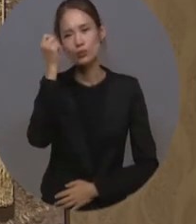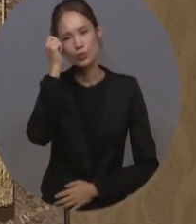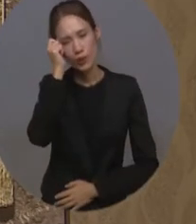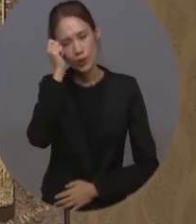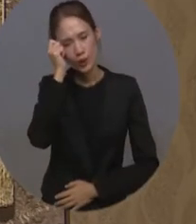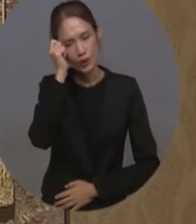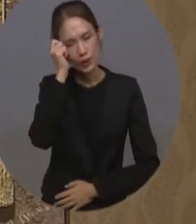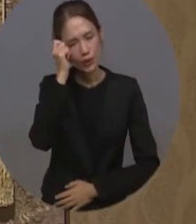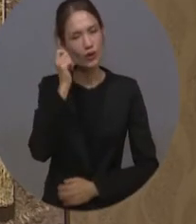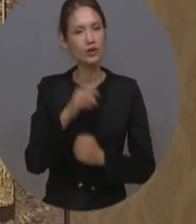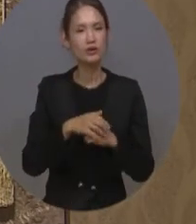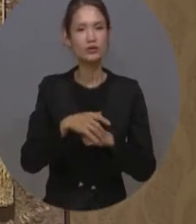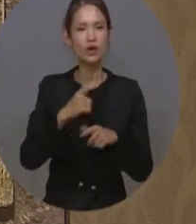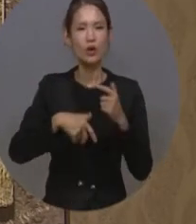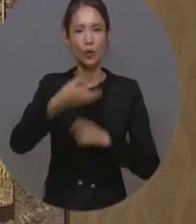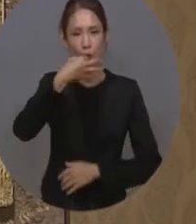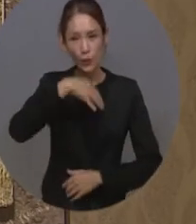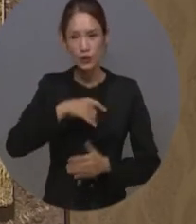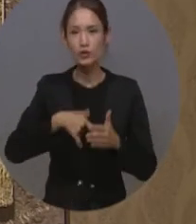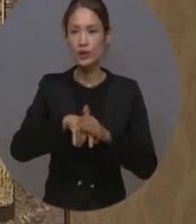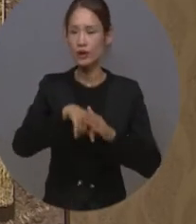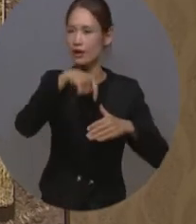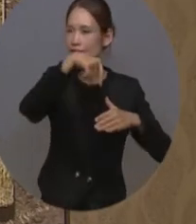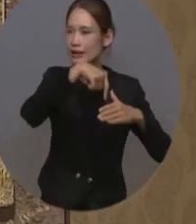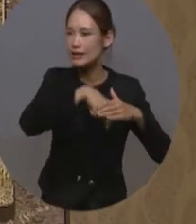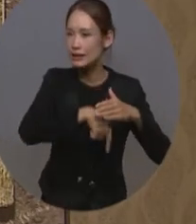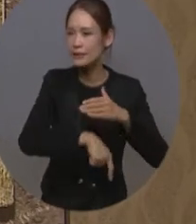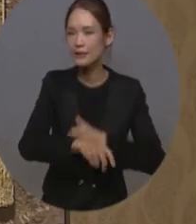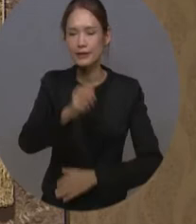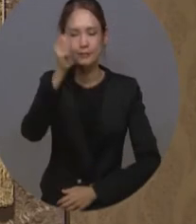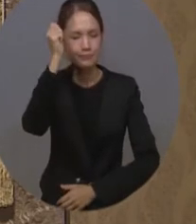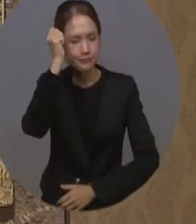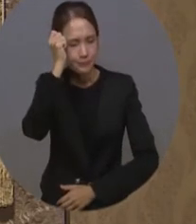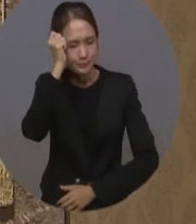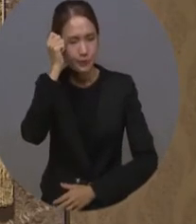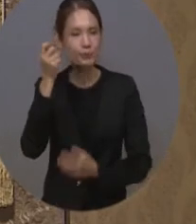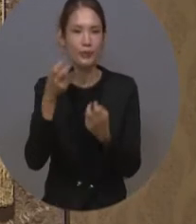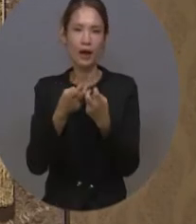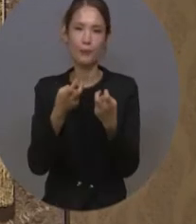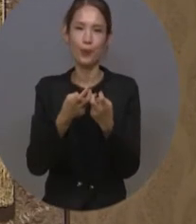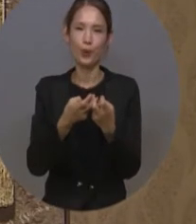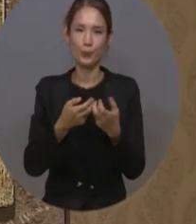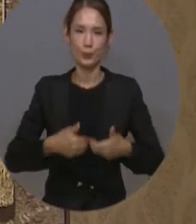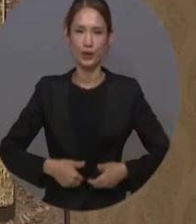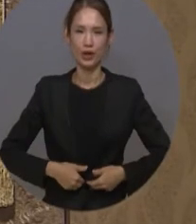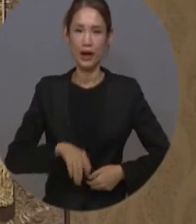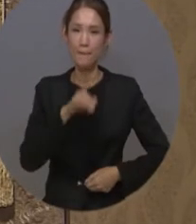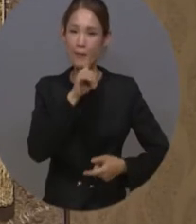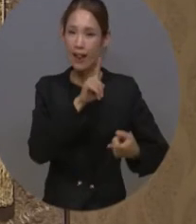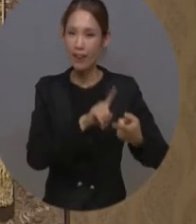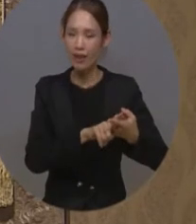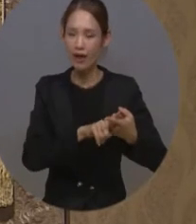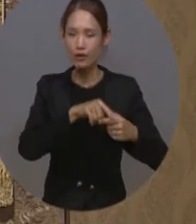you need know-how to sleep deeply It's literally a deep sleep, right?